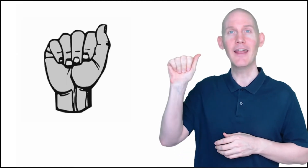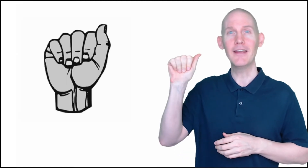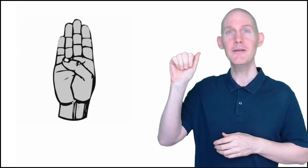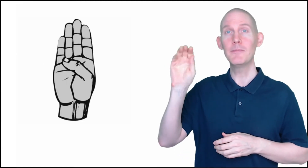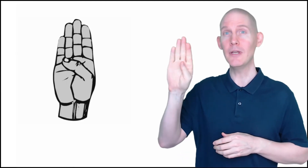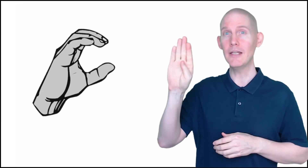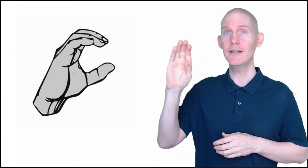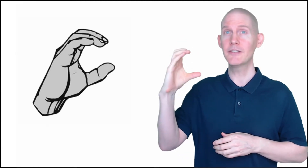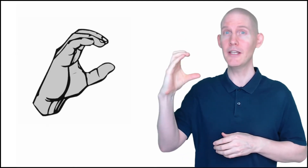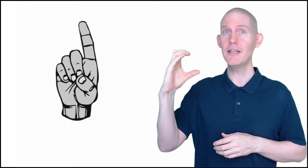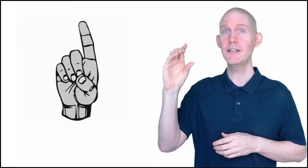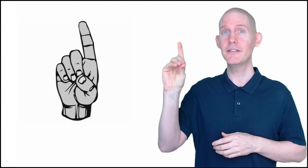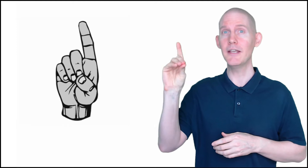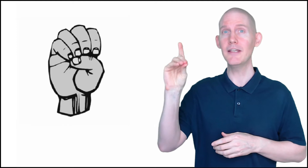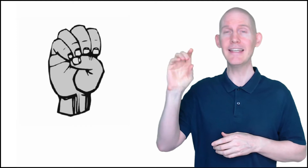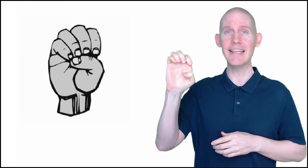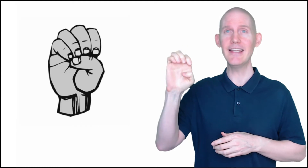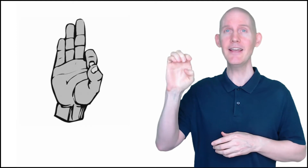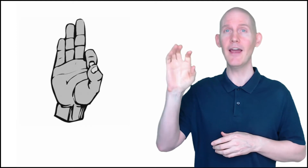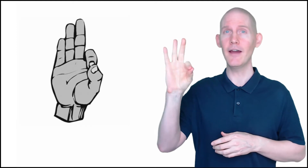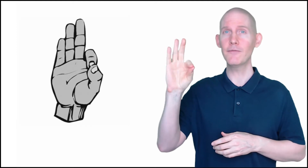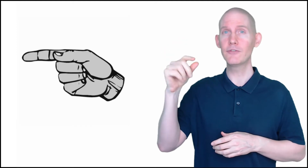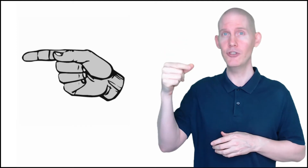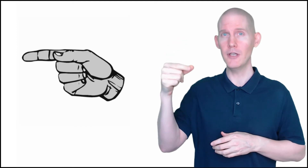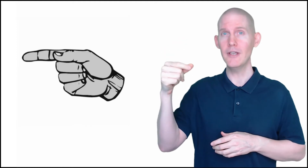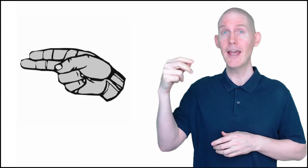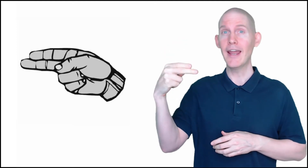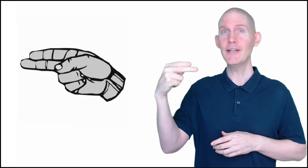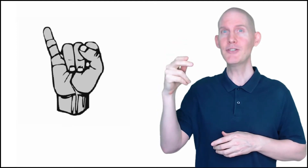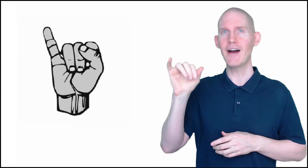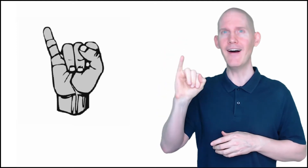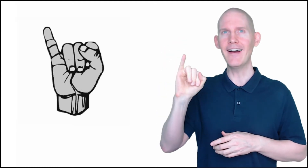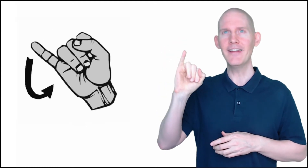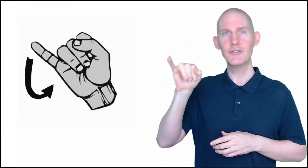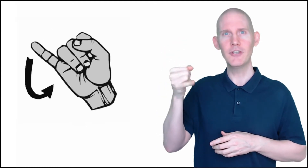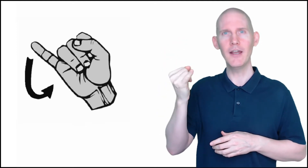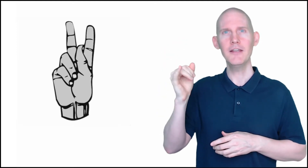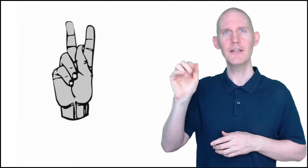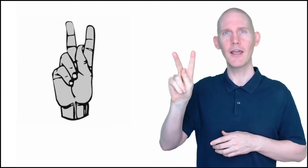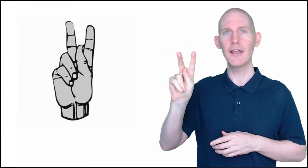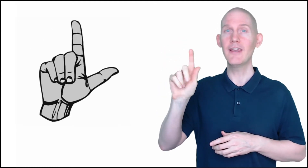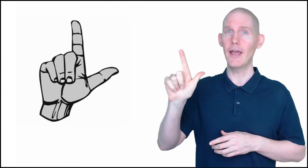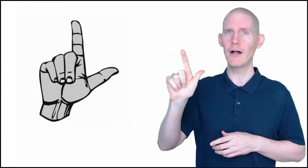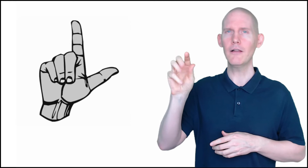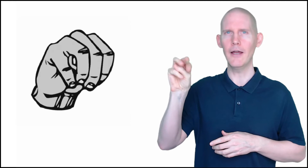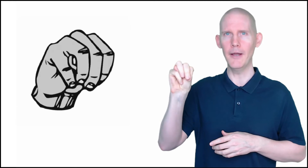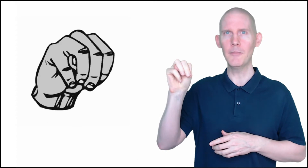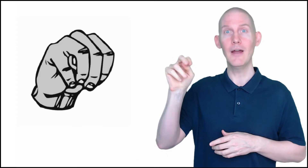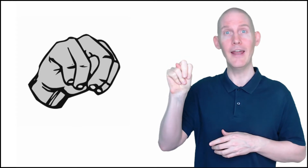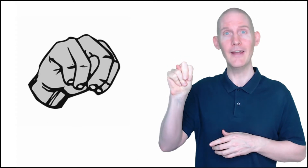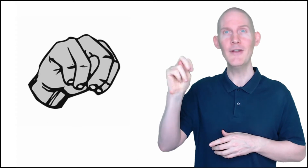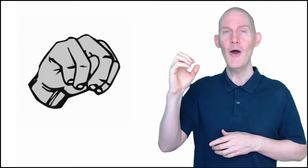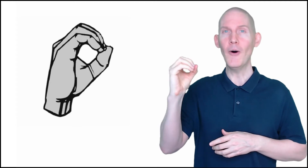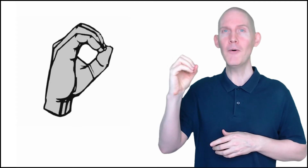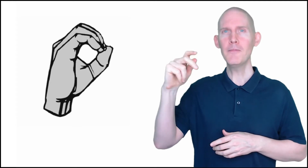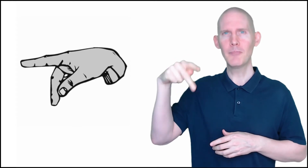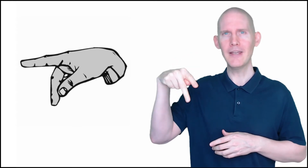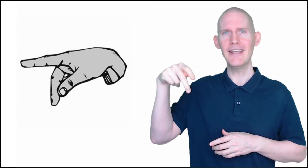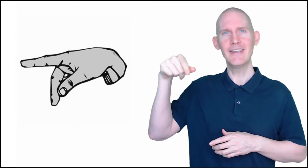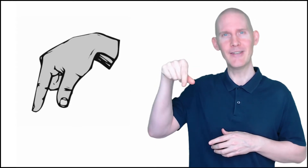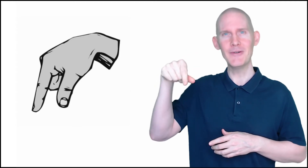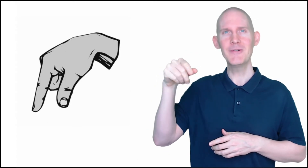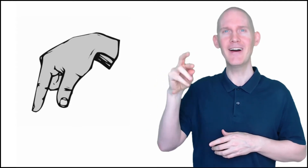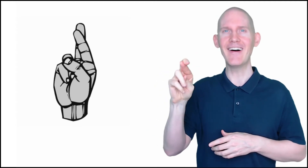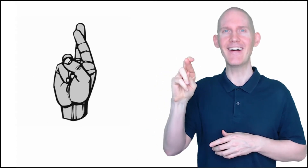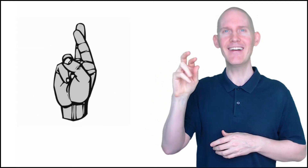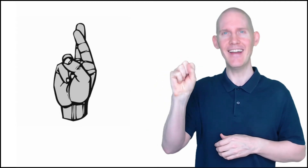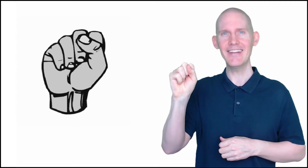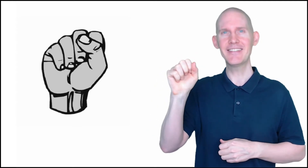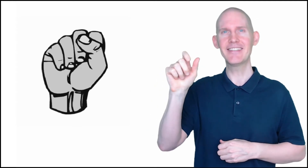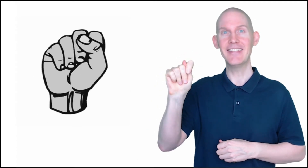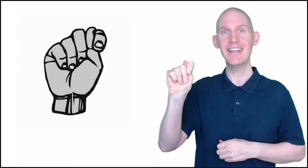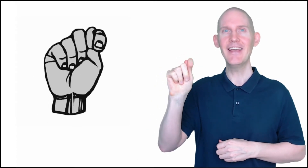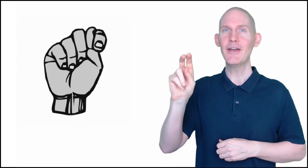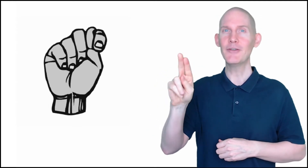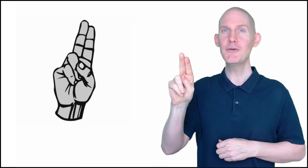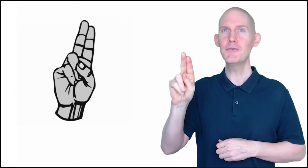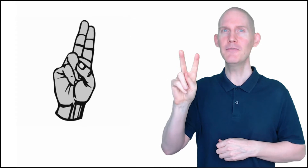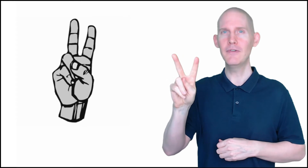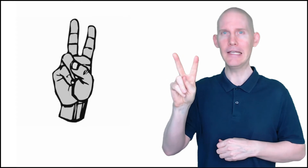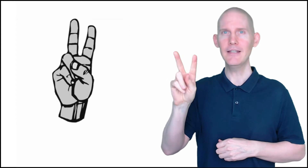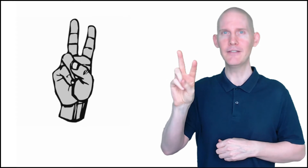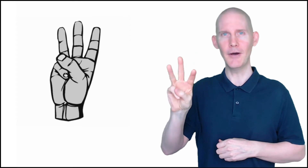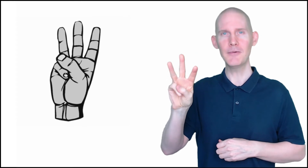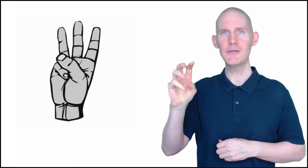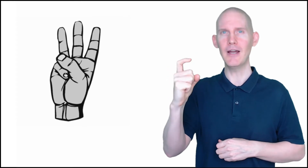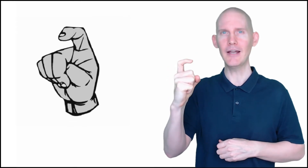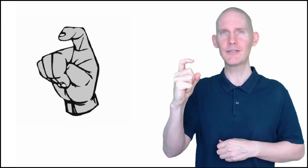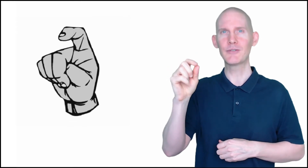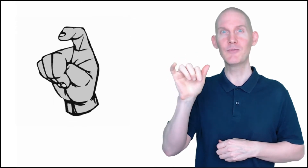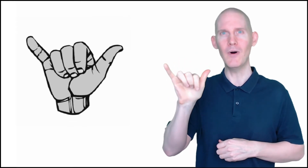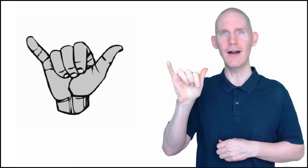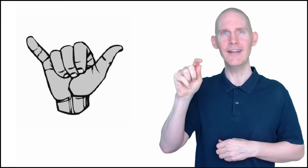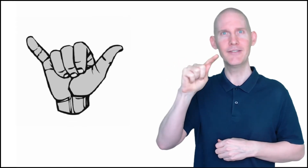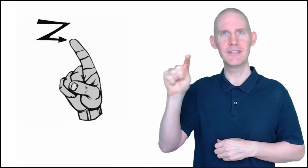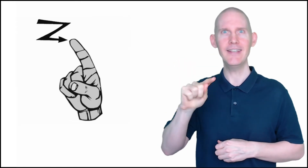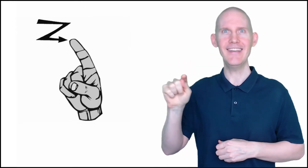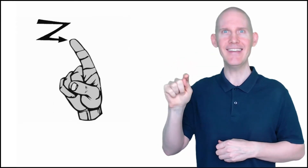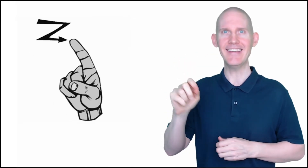A B C D E F G H I J K L M N O P Q R S T U V W X Y Z